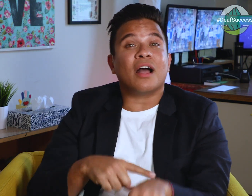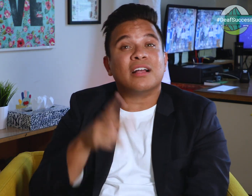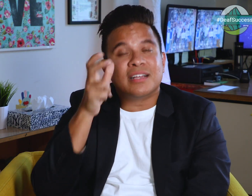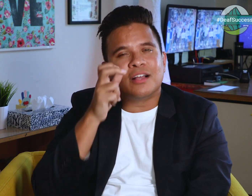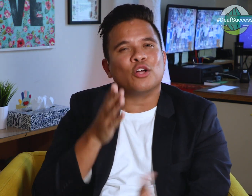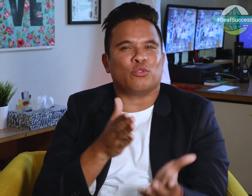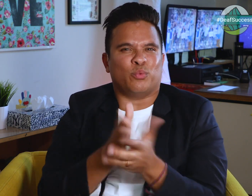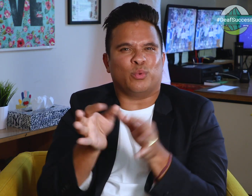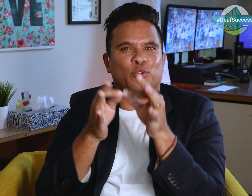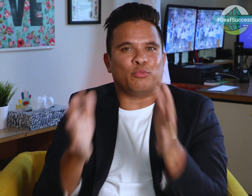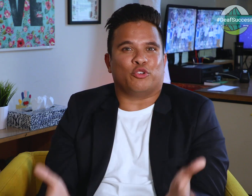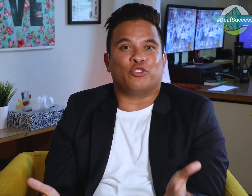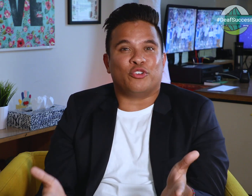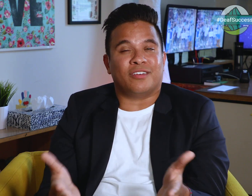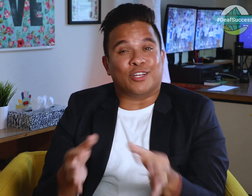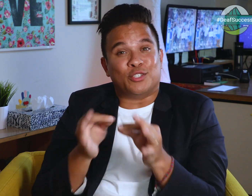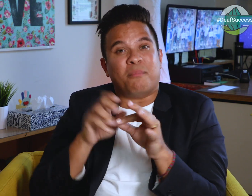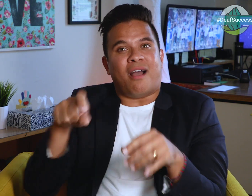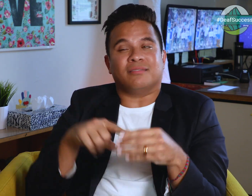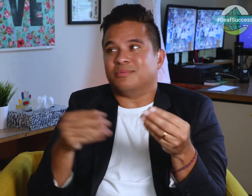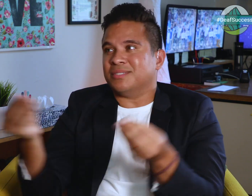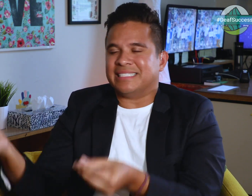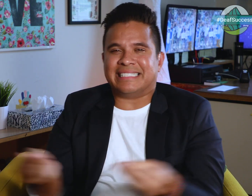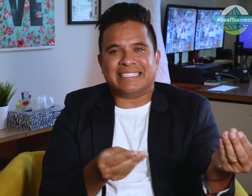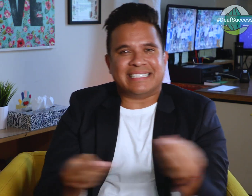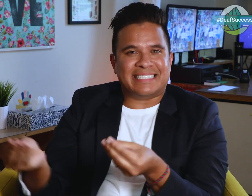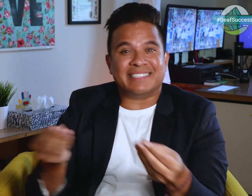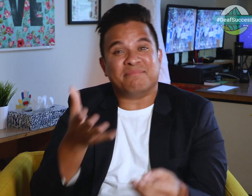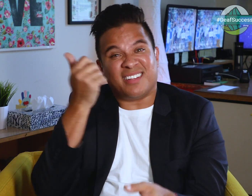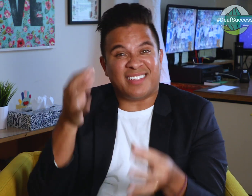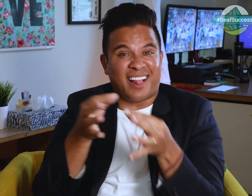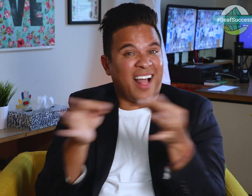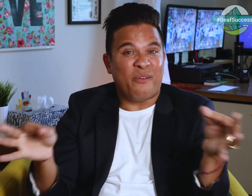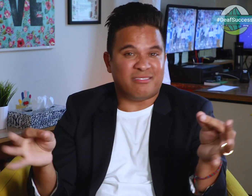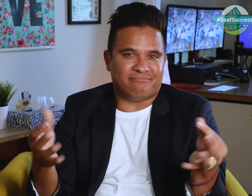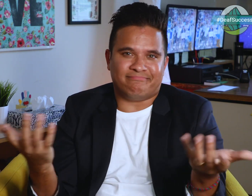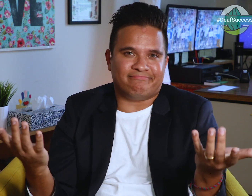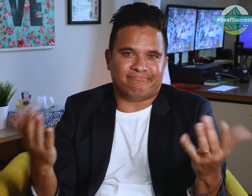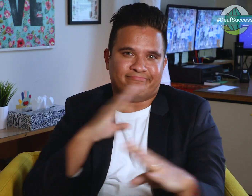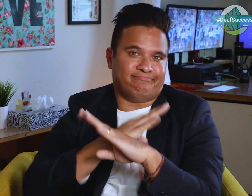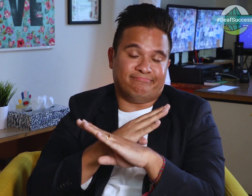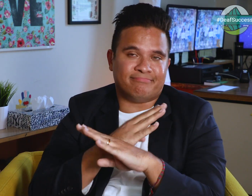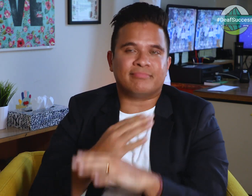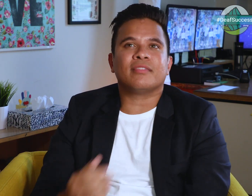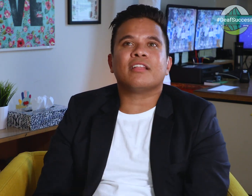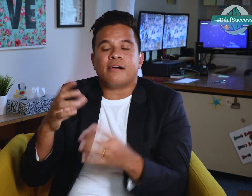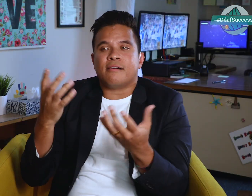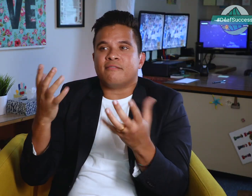They are really seeing their child for the first time through an interpreter. Without an interpreter, there has always